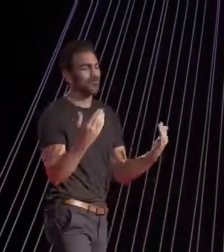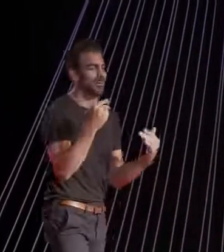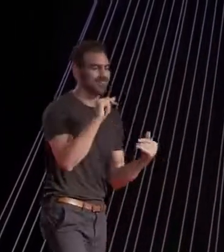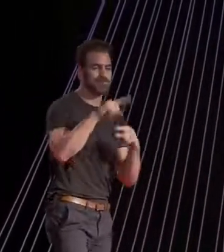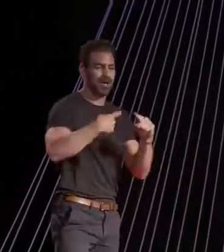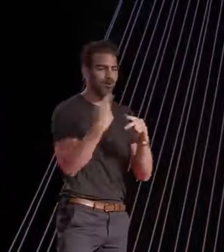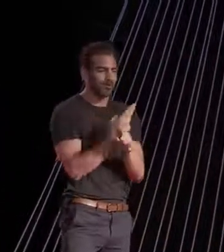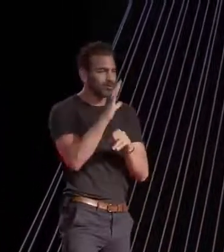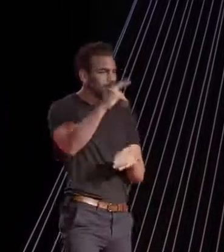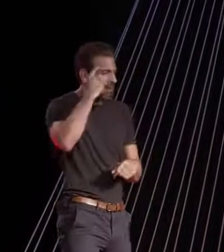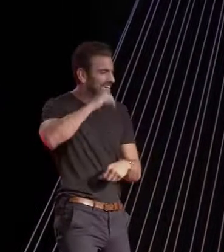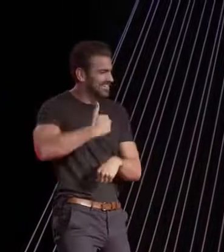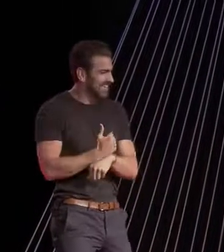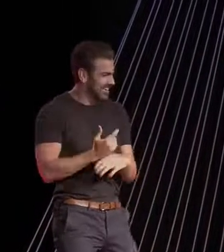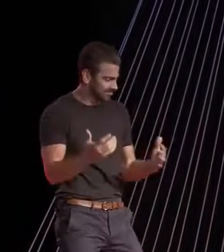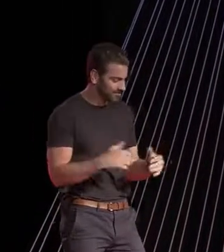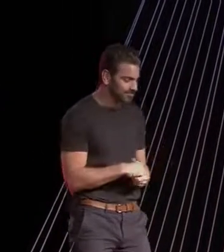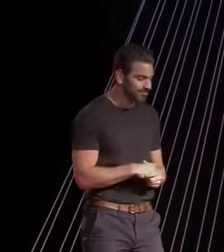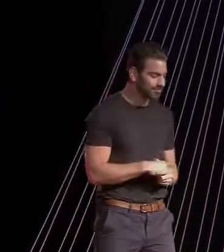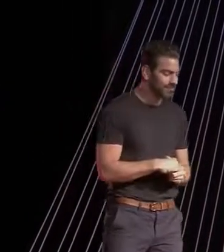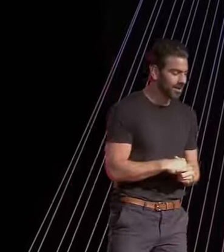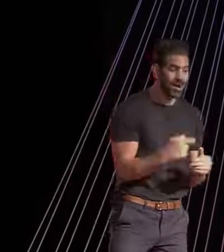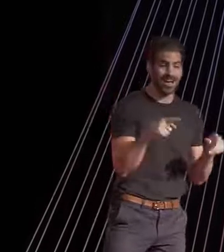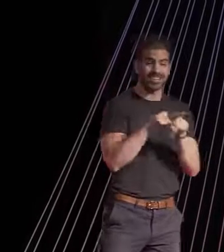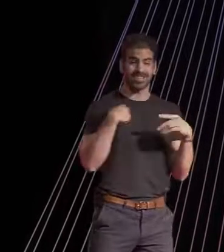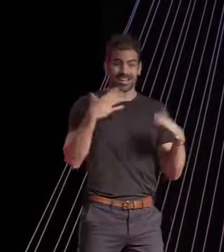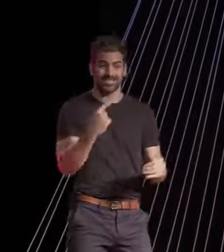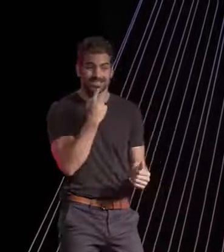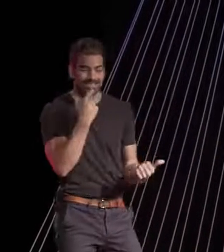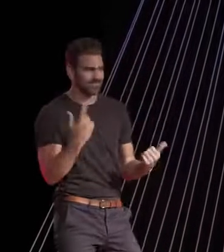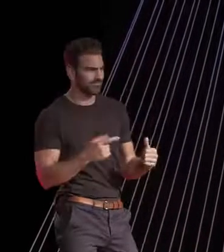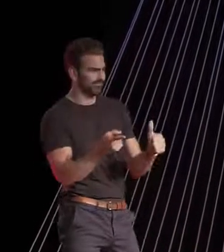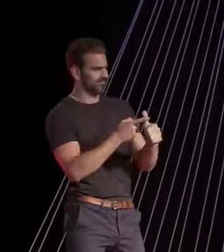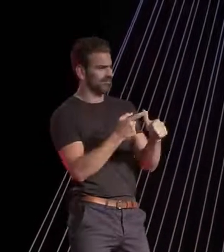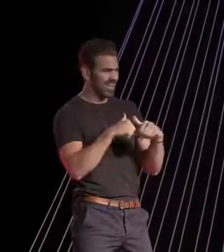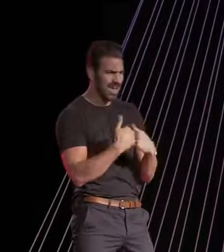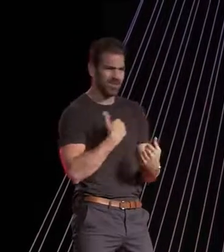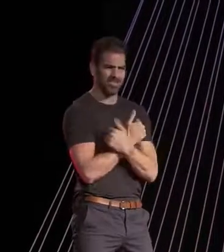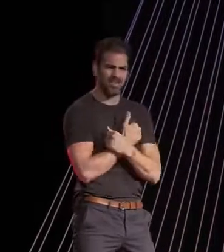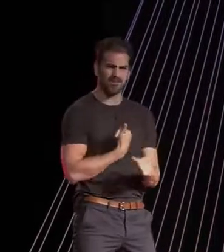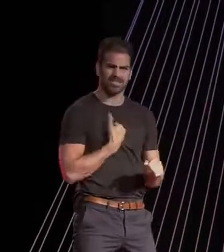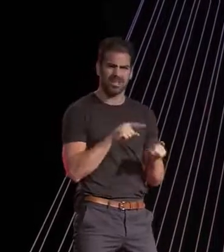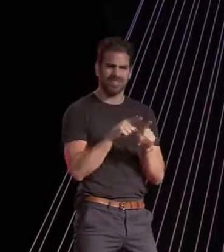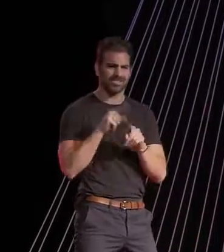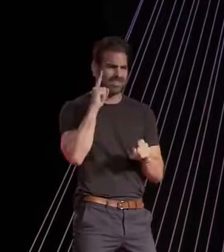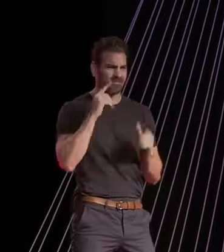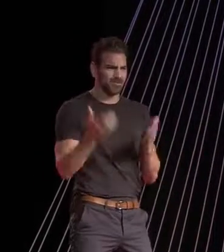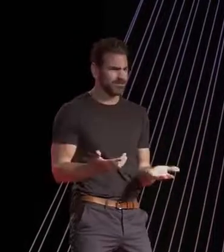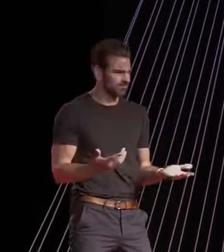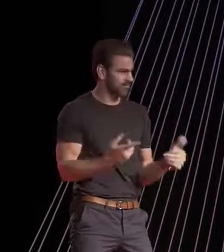out with that job because it's all about mindset so i say first and foremost to love yourself